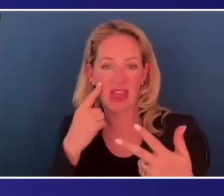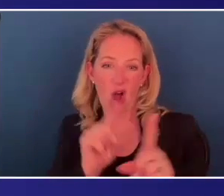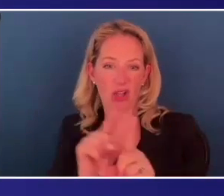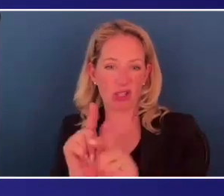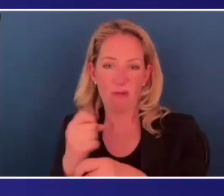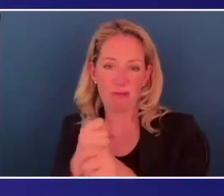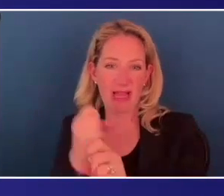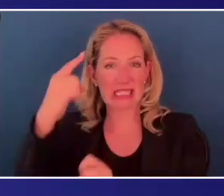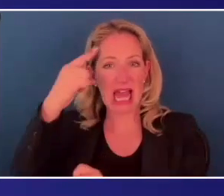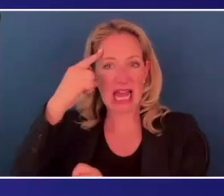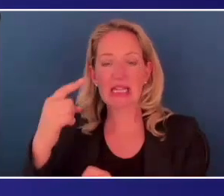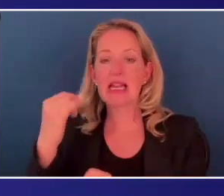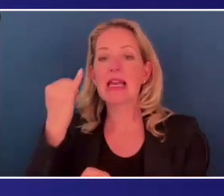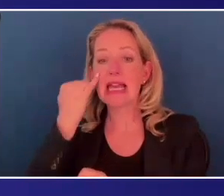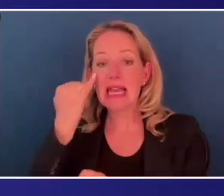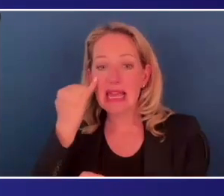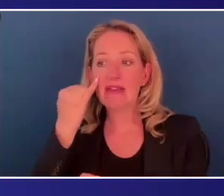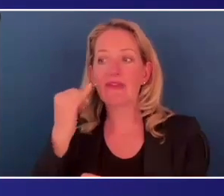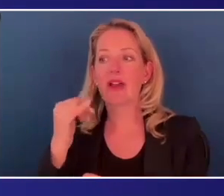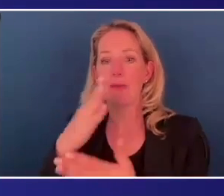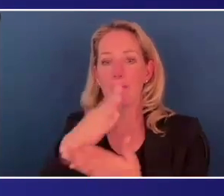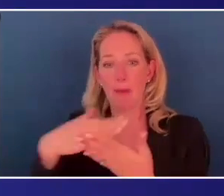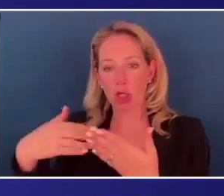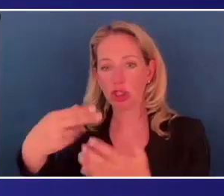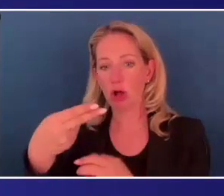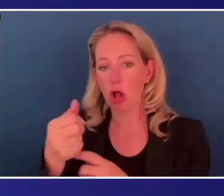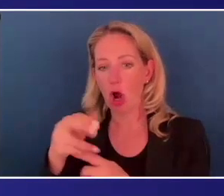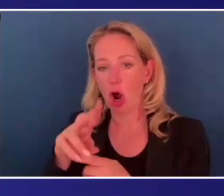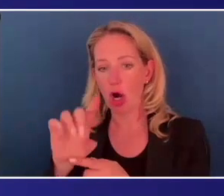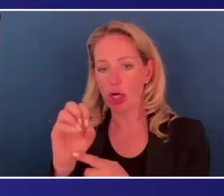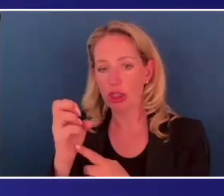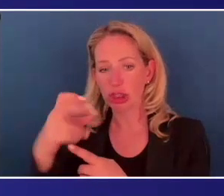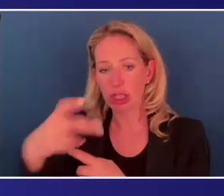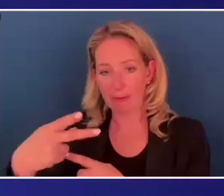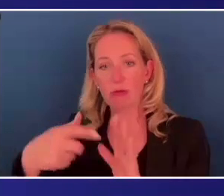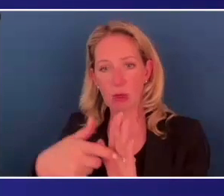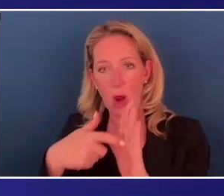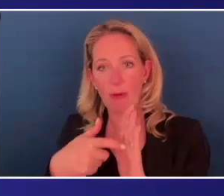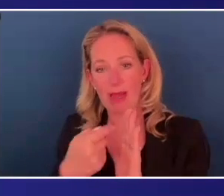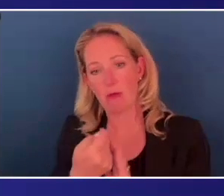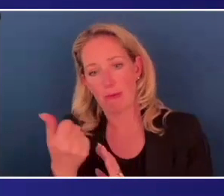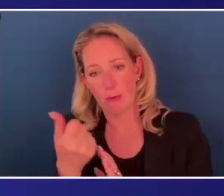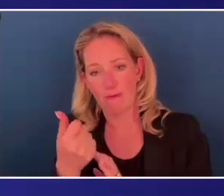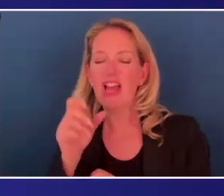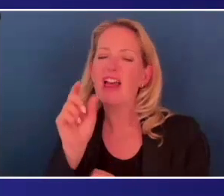This should just be an option, a repayment plan that folks can choose if they want.